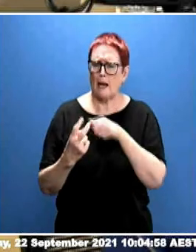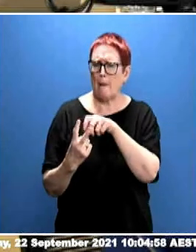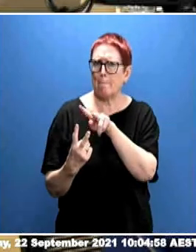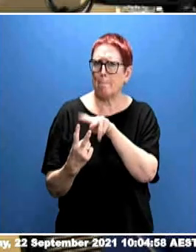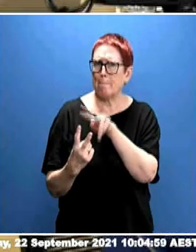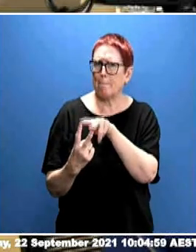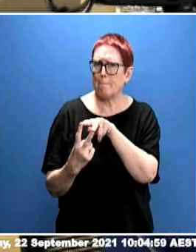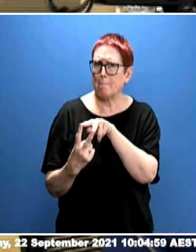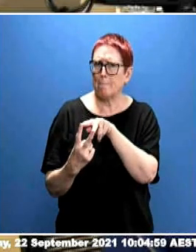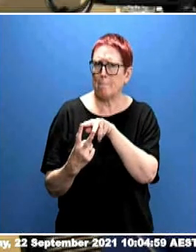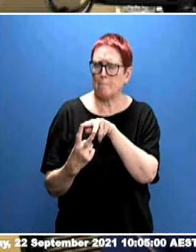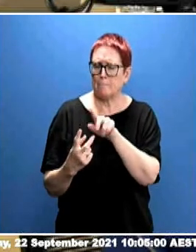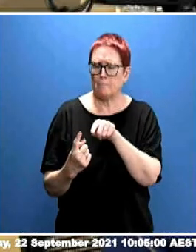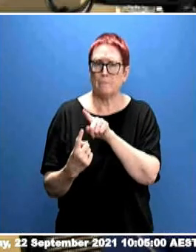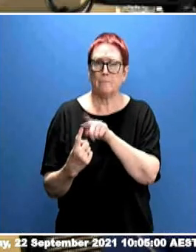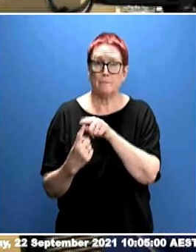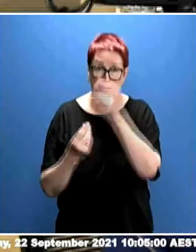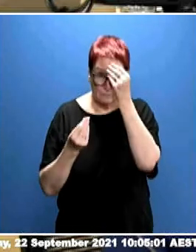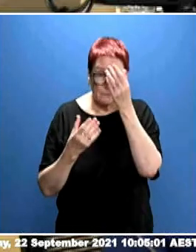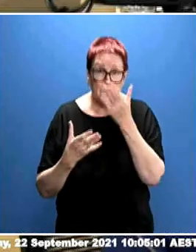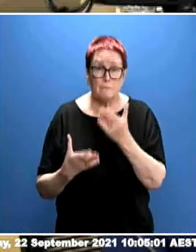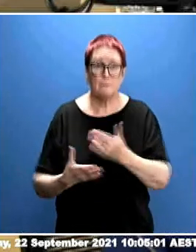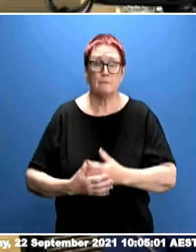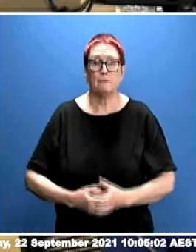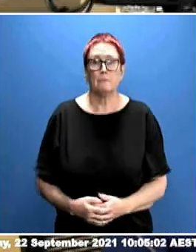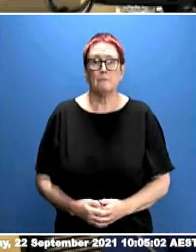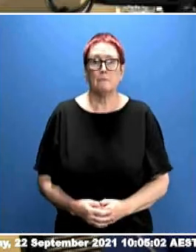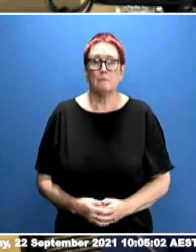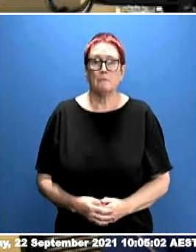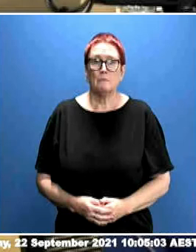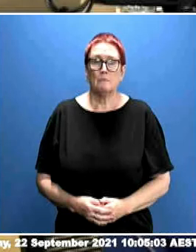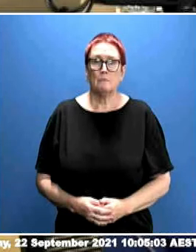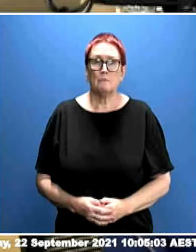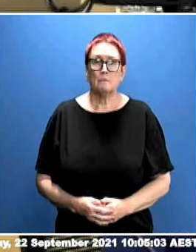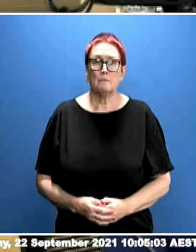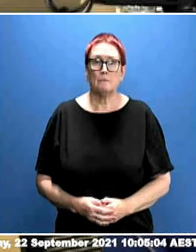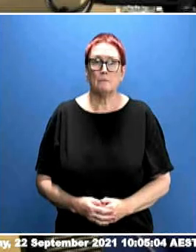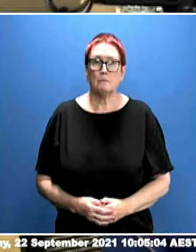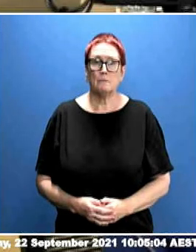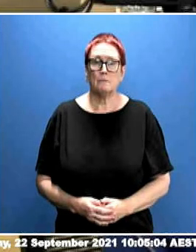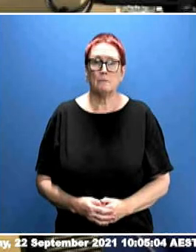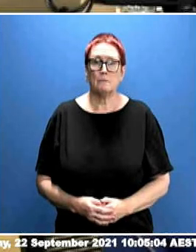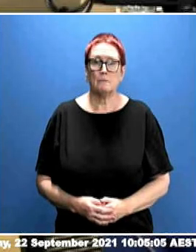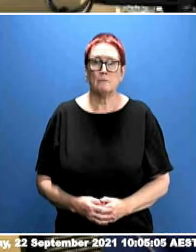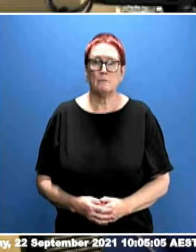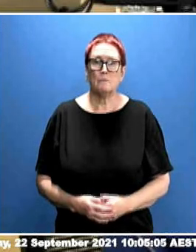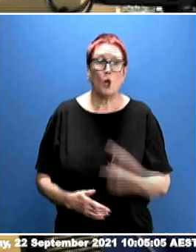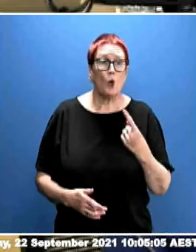Firstly, just to inform Commissioners and other parties and those following